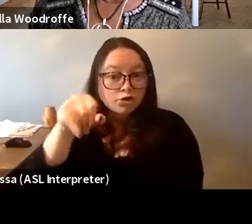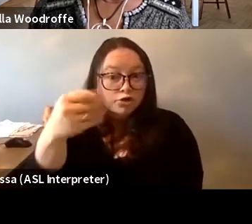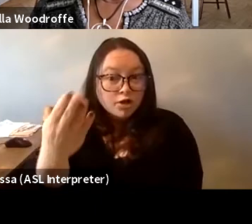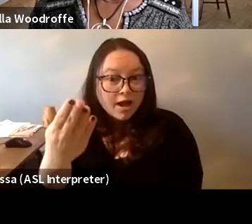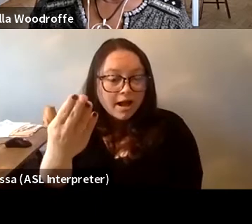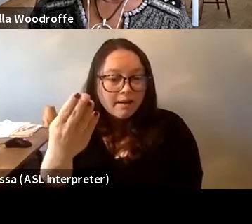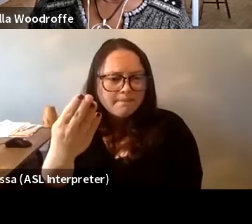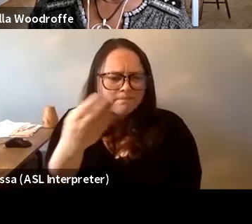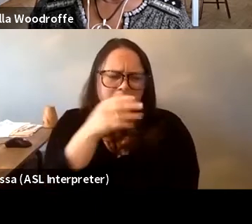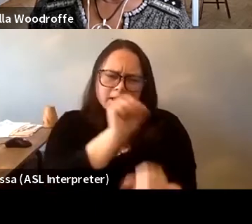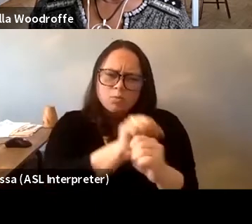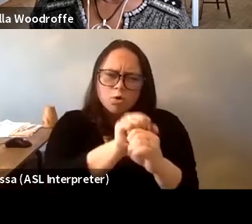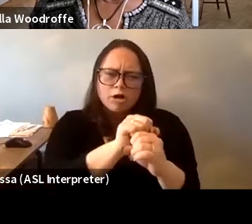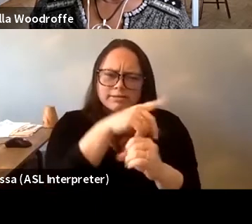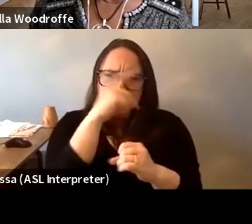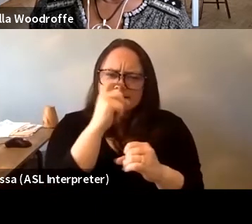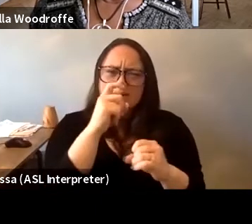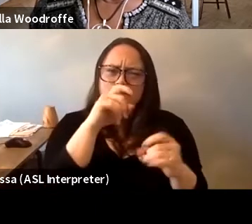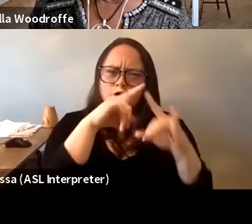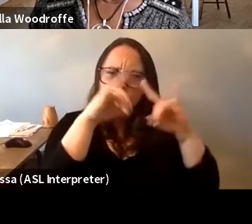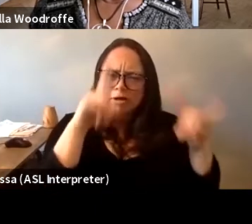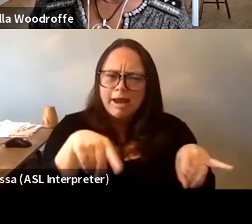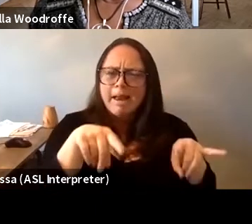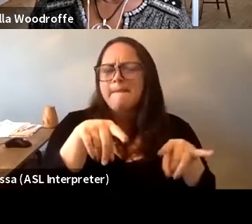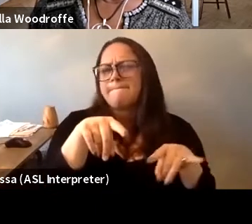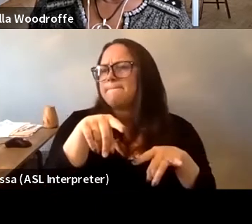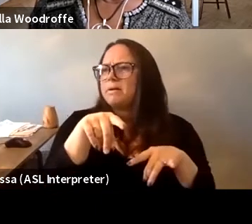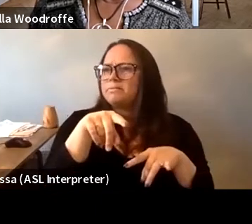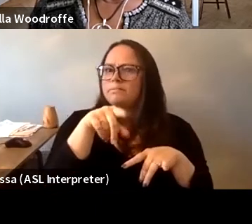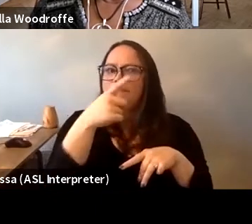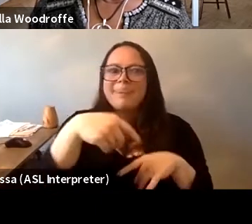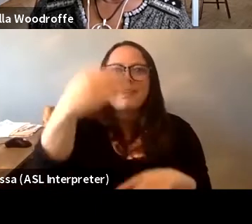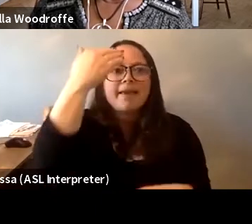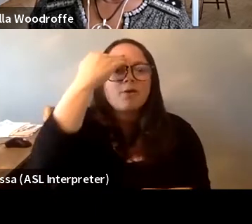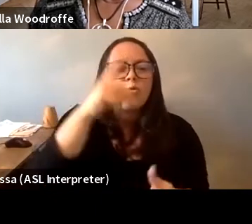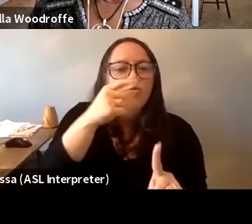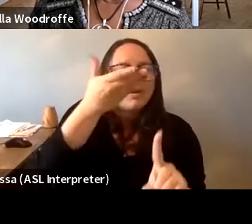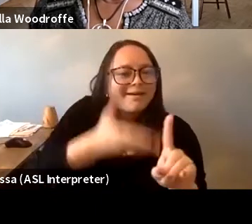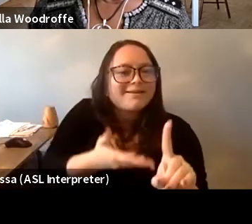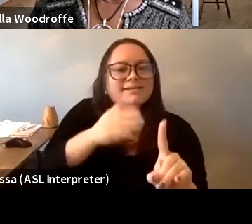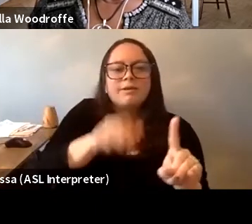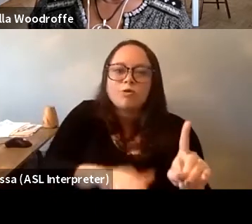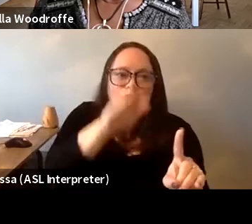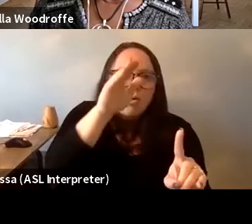know him, he grew up there, he became a staff member there and all that. But the rest of the year when he's gone in, you